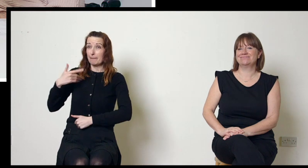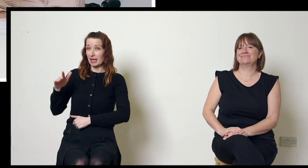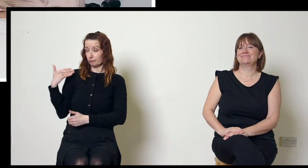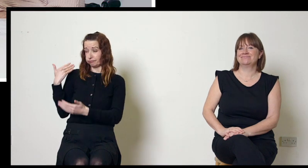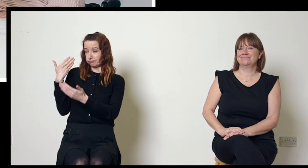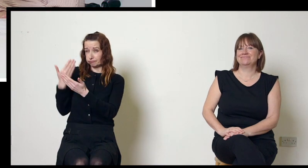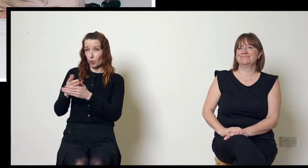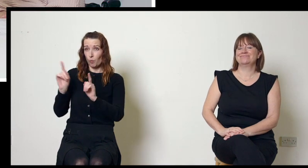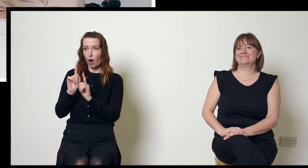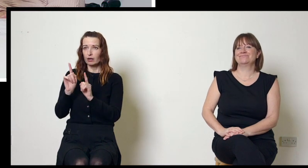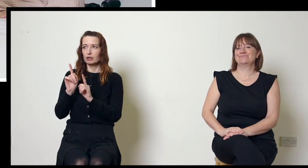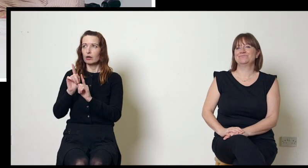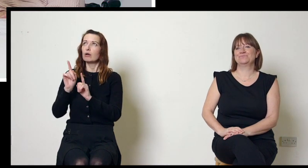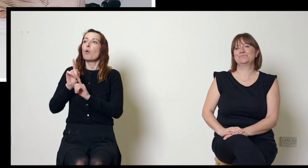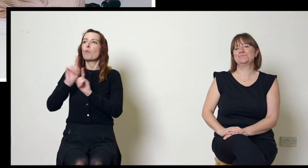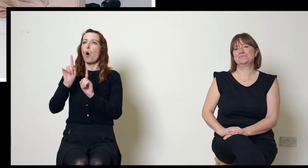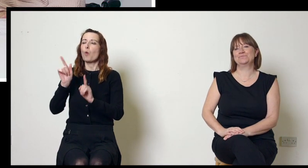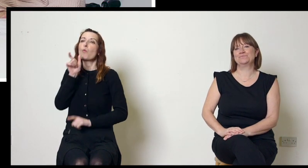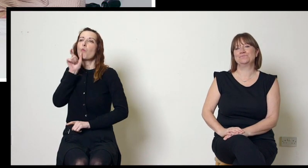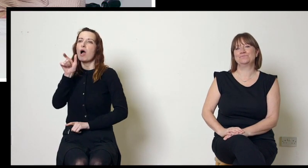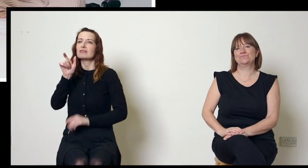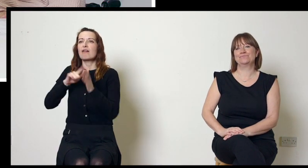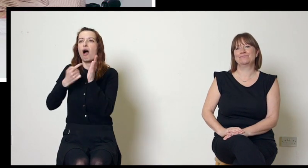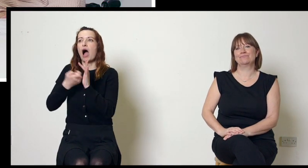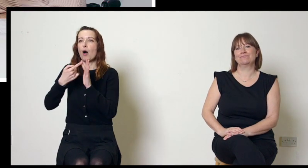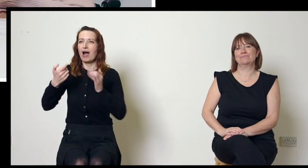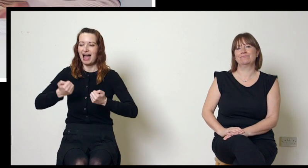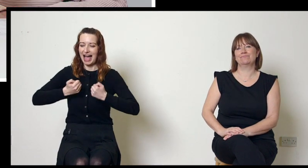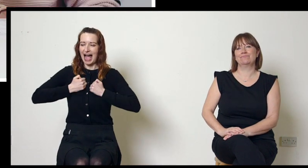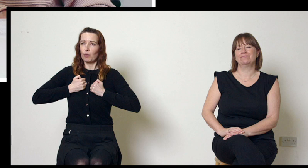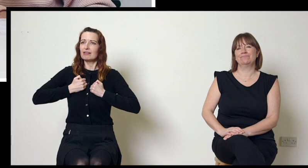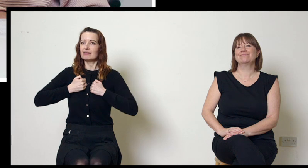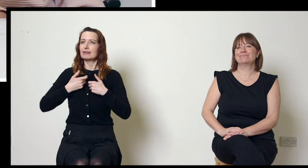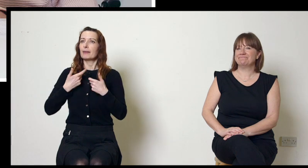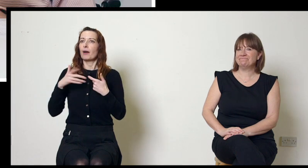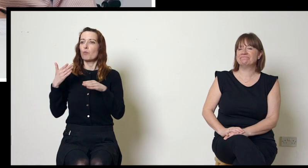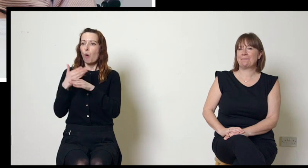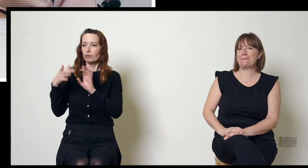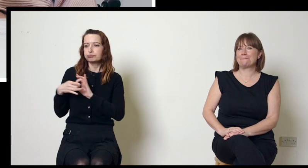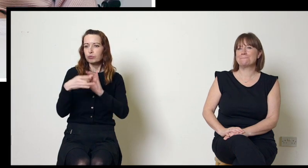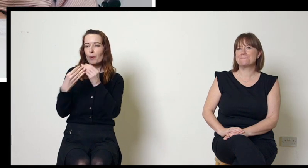What Words Are Ours where they work quite a lot with people from the deaf community